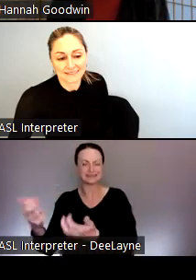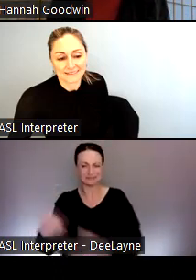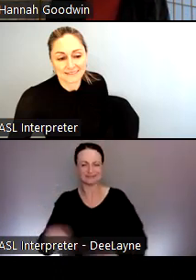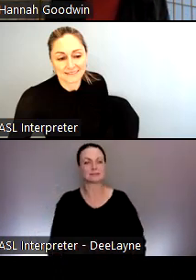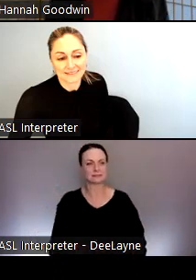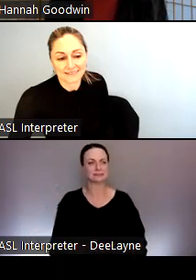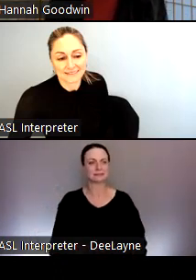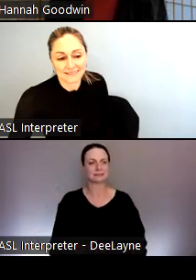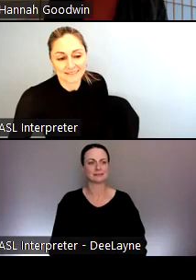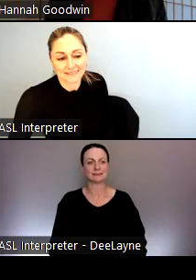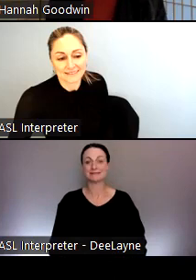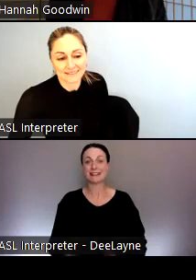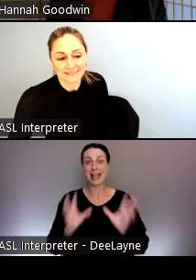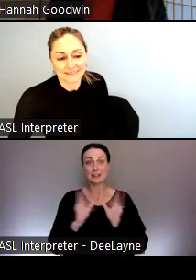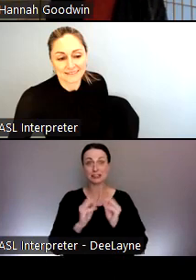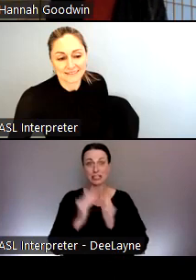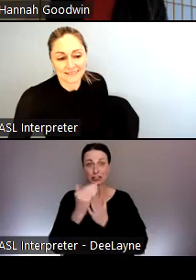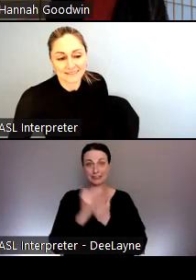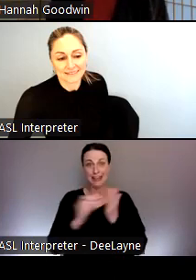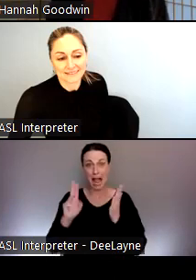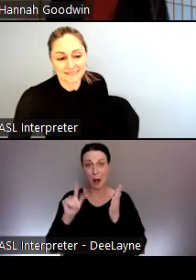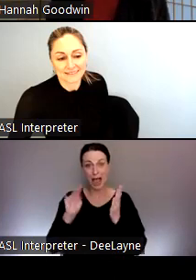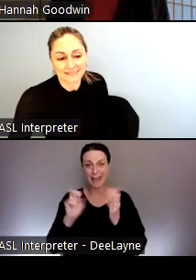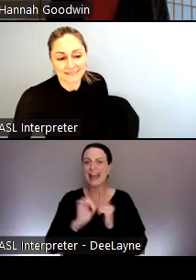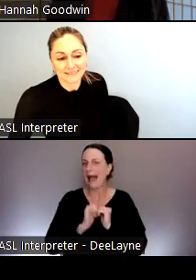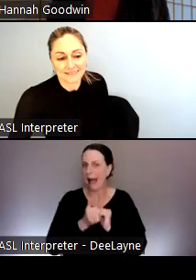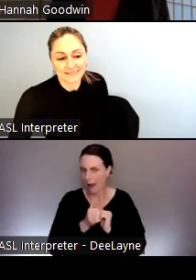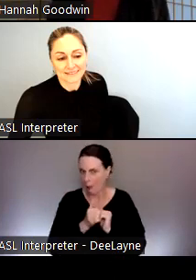And the session outline is how you plan to do this.